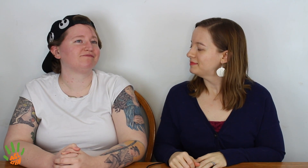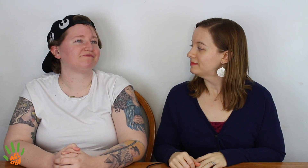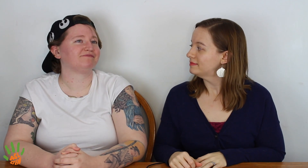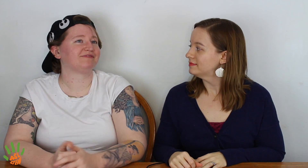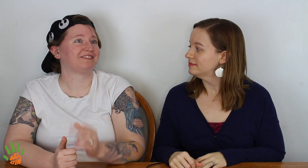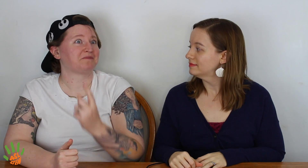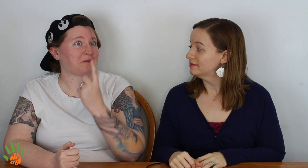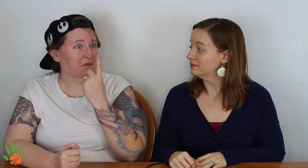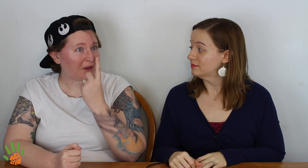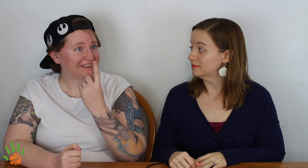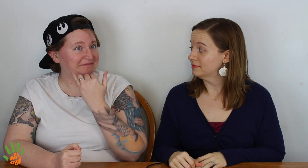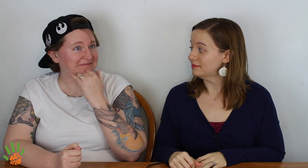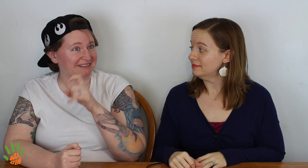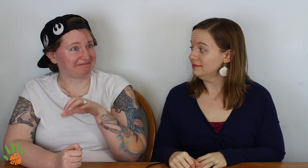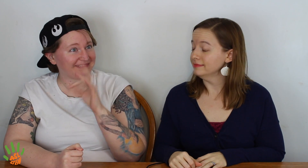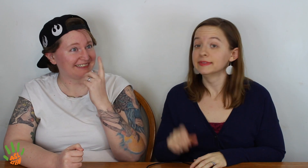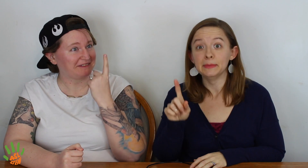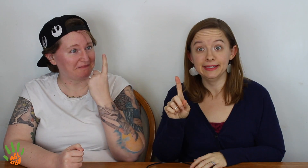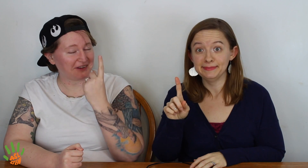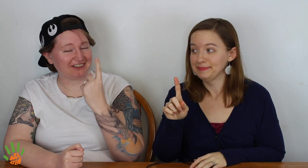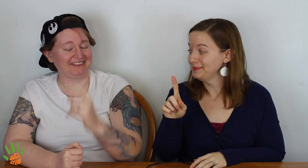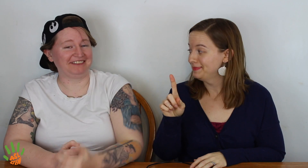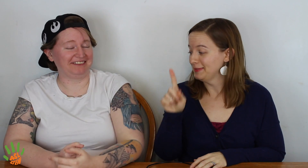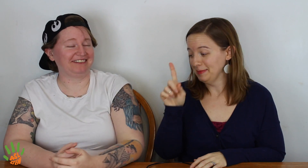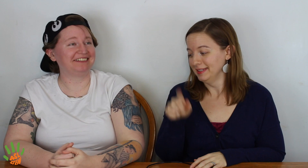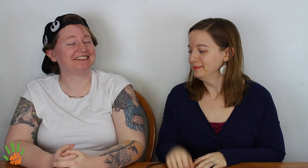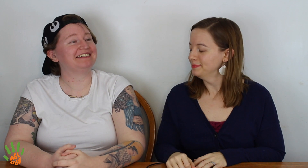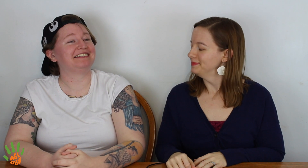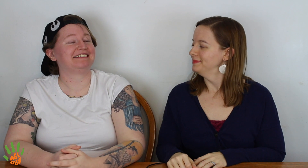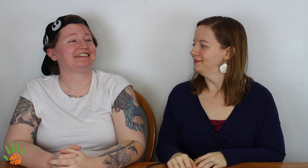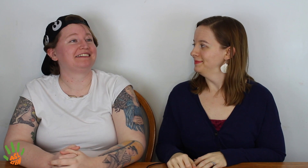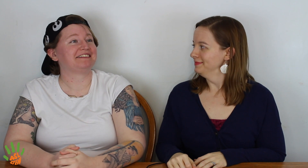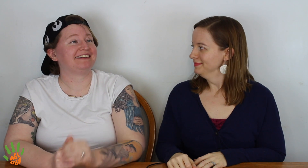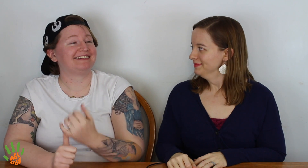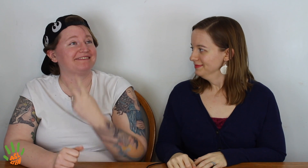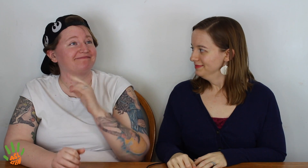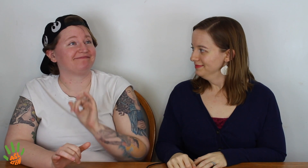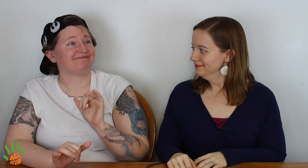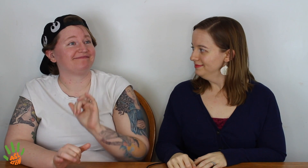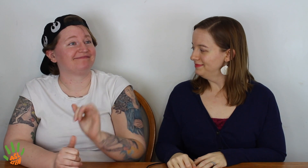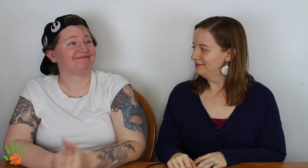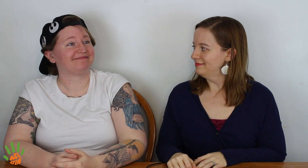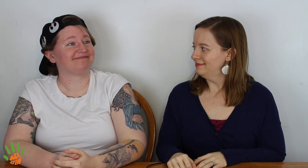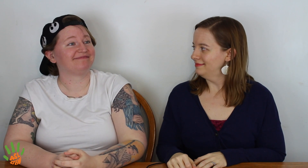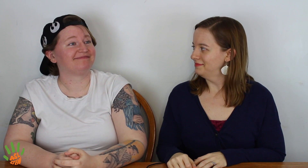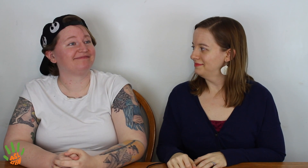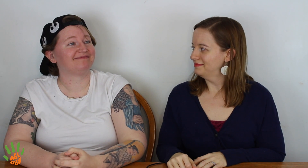Hmm, one mistake. I have to pick just one? - One! Just one. - Typically the same thing.